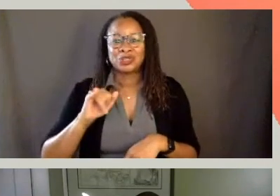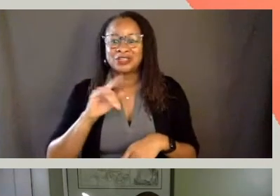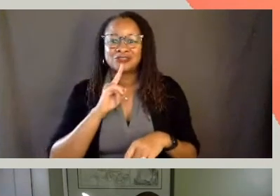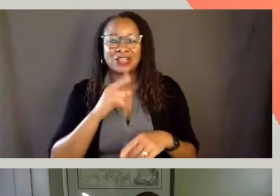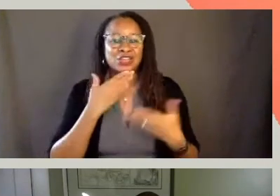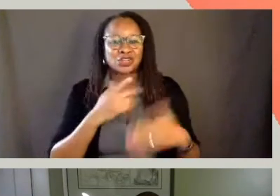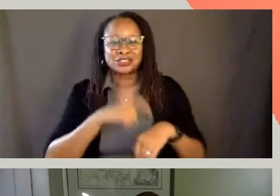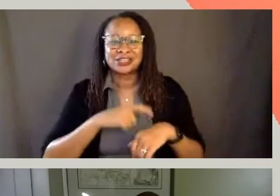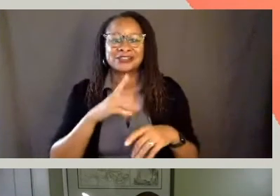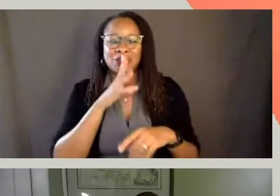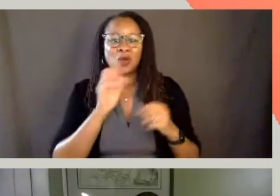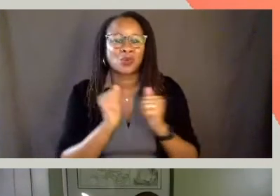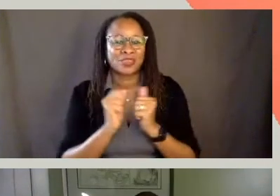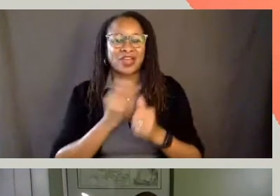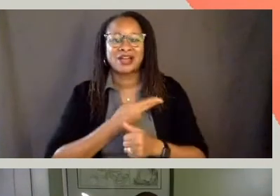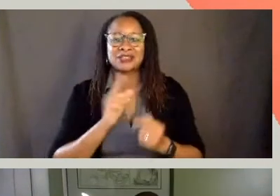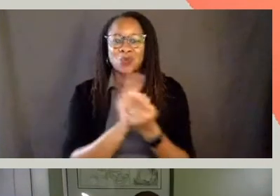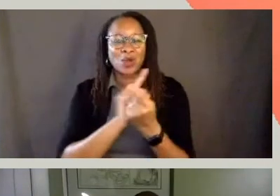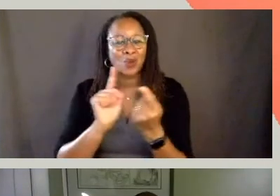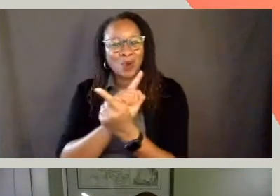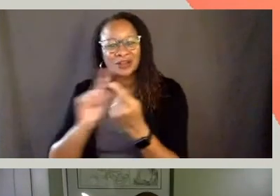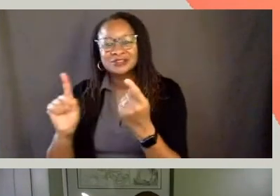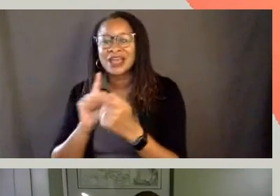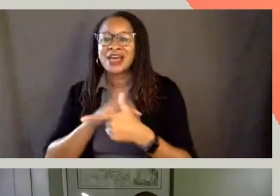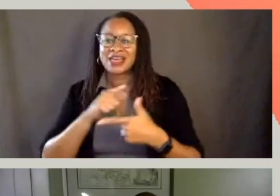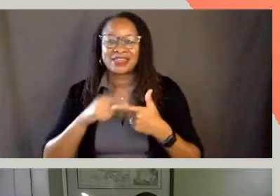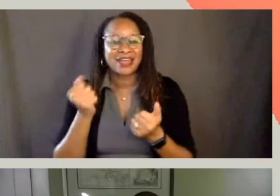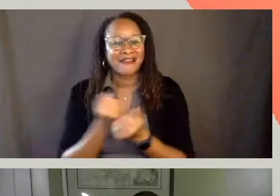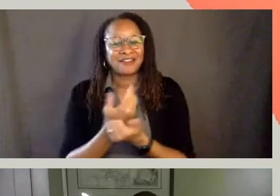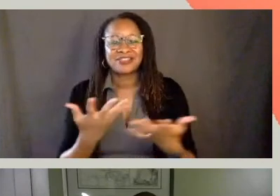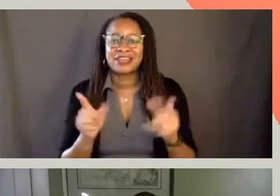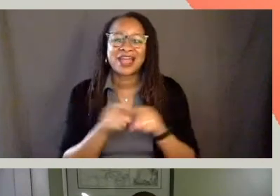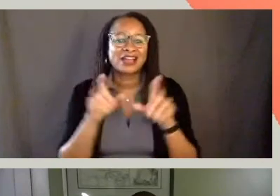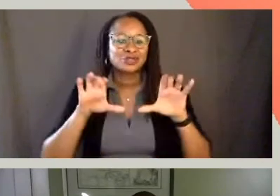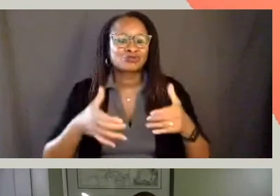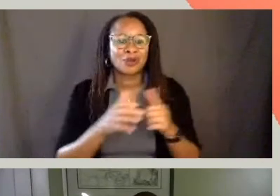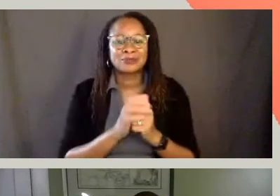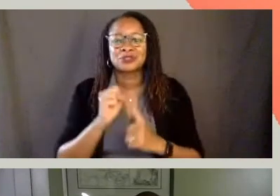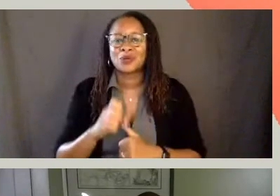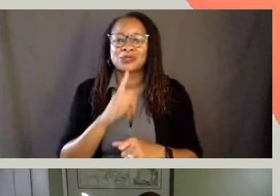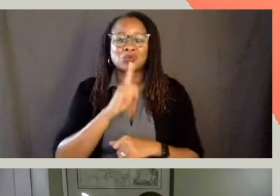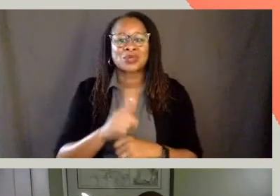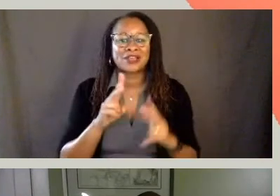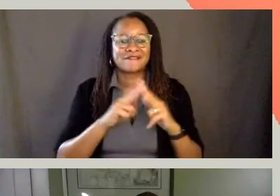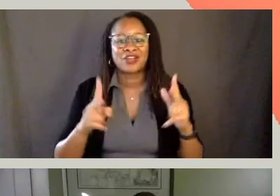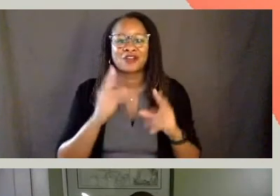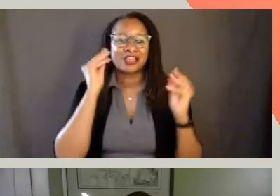Yeah. Julie really took the time to talk with us one-on-one and then everything has a group,